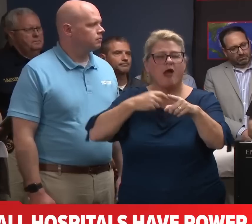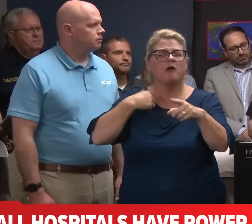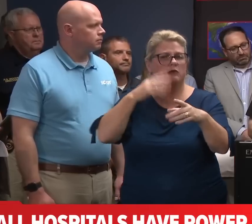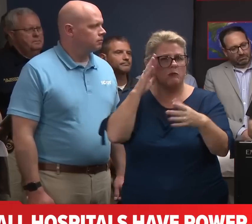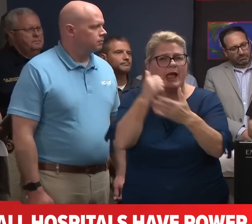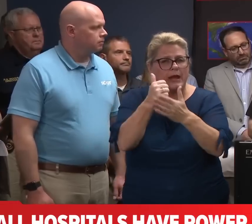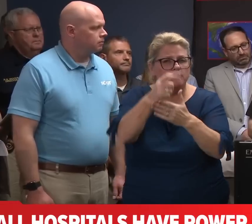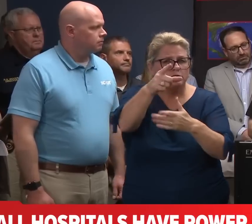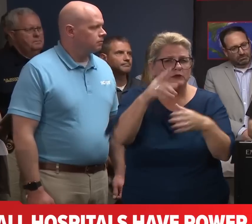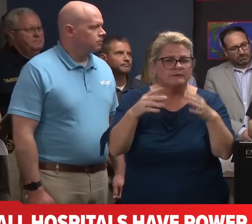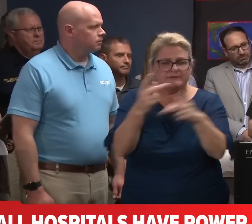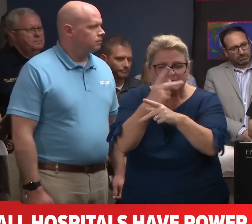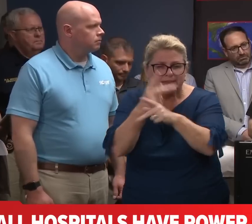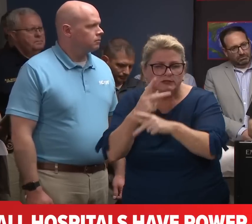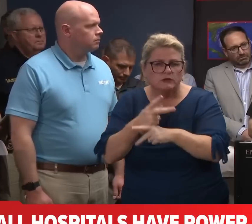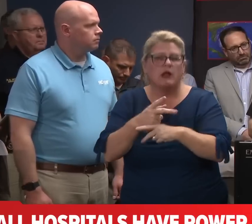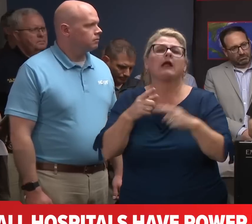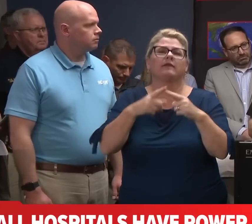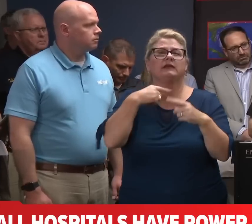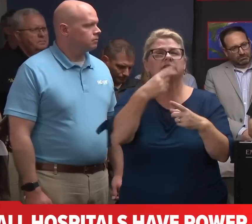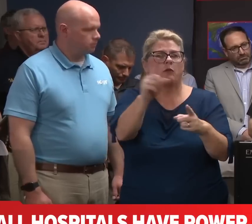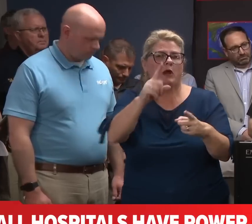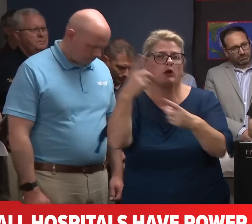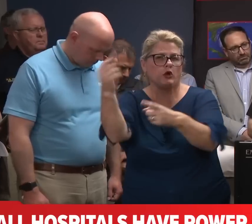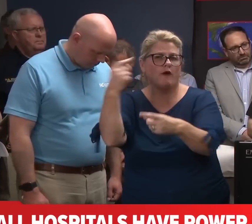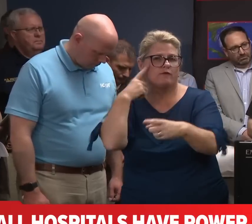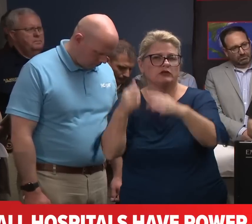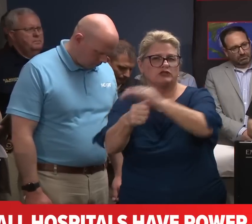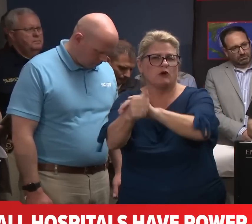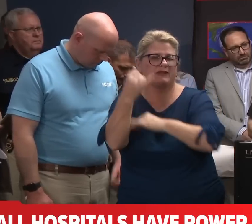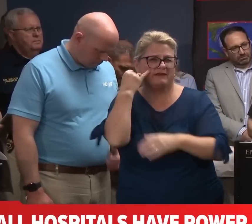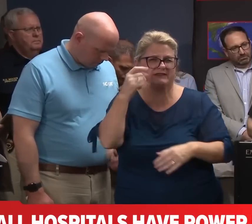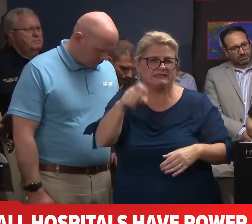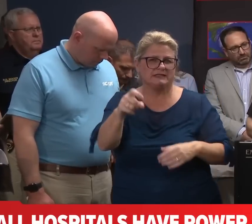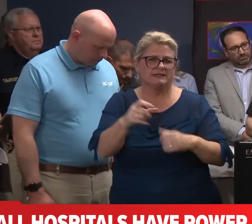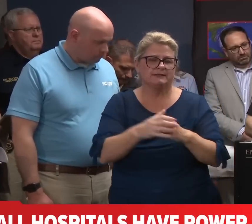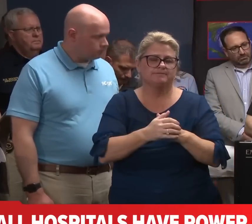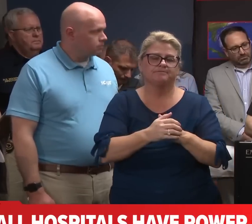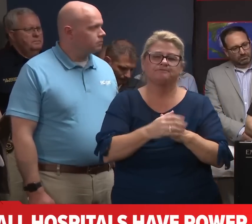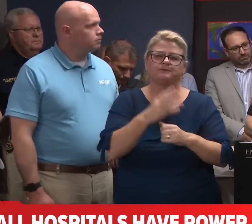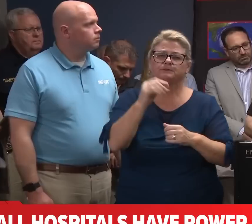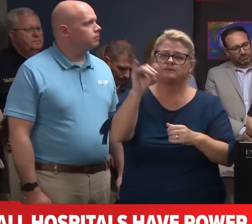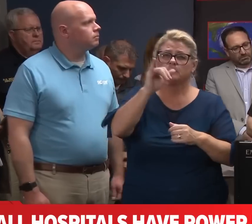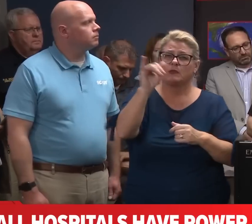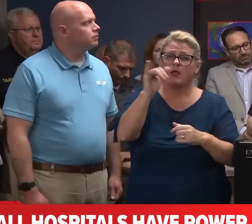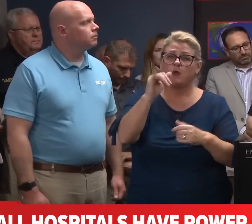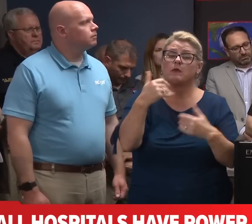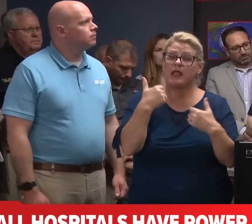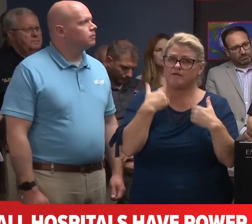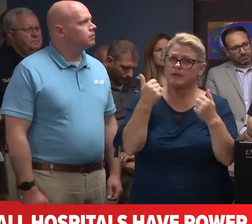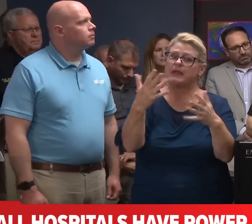are and then get you to one of our shelters if, if that's appropriate. Um, I will also note, we know there's a number of people who need